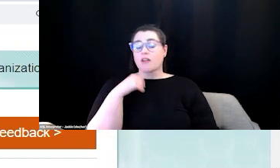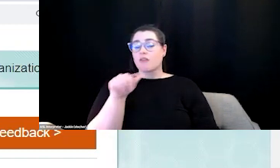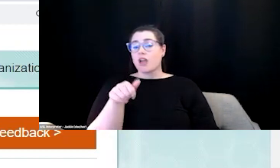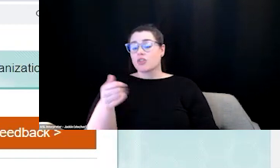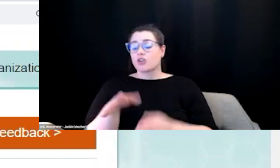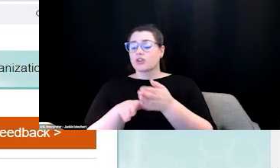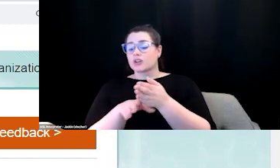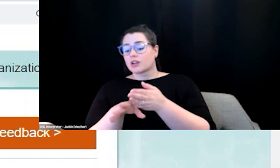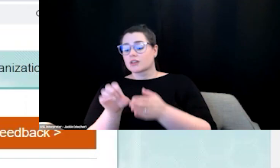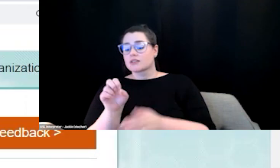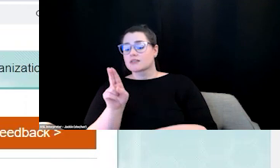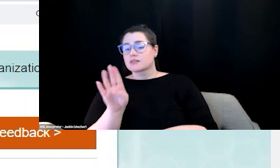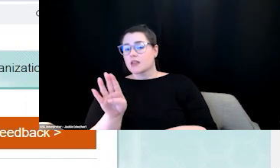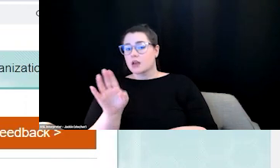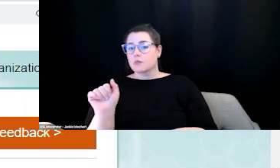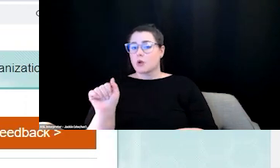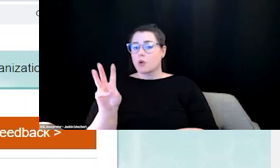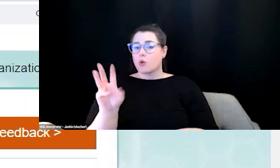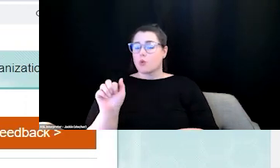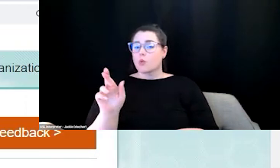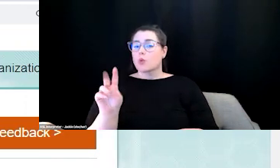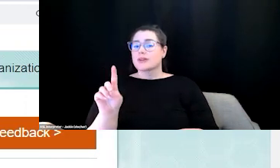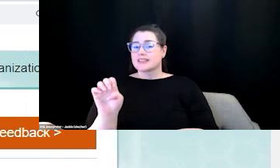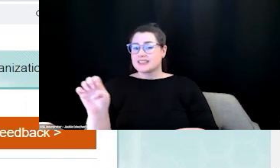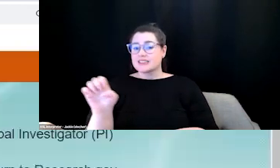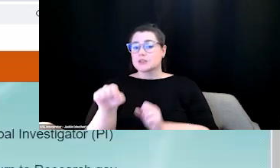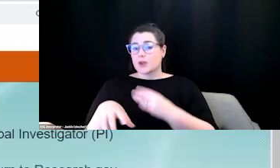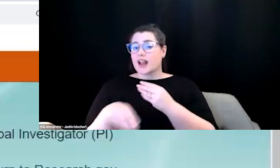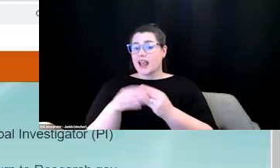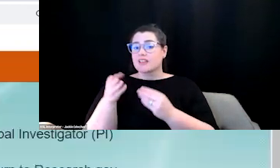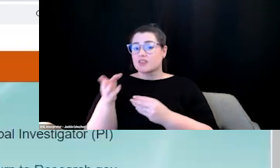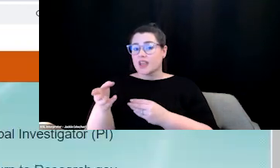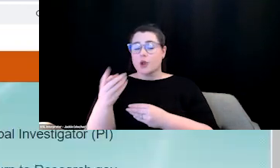But for simplicity's sake, I'm just going to stick to my prime organization.